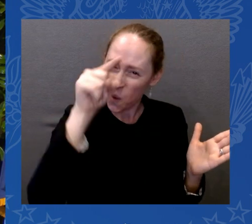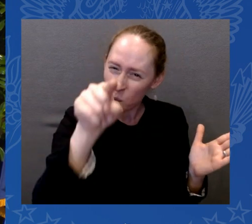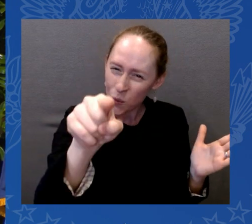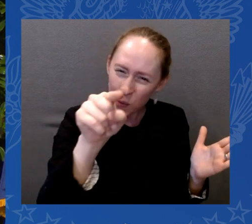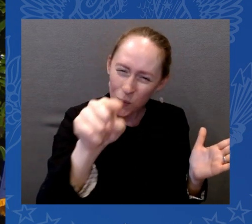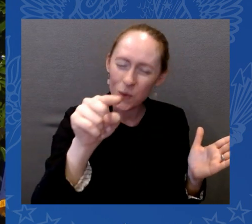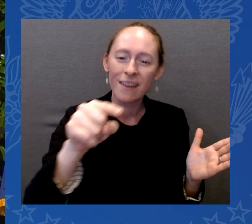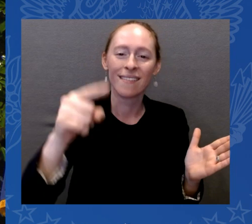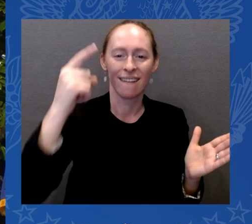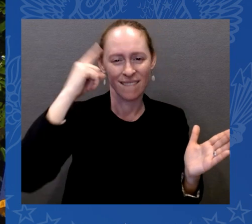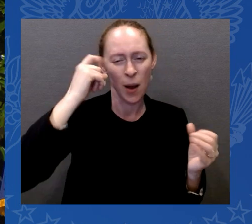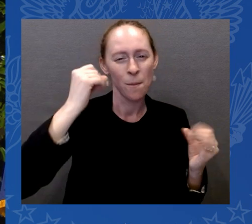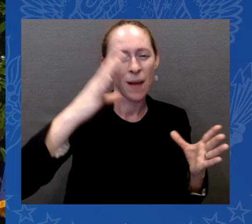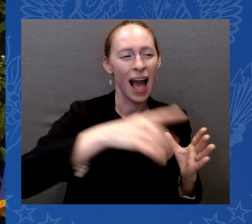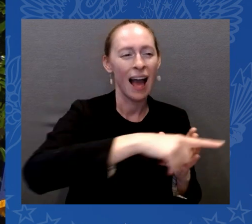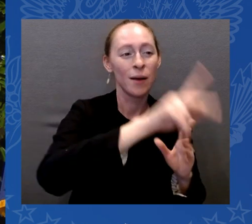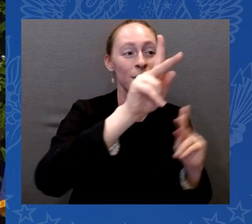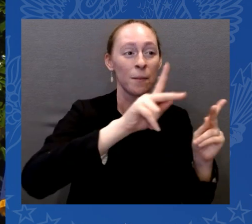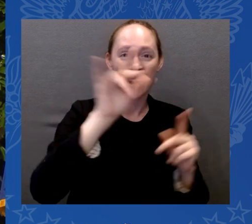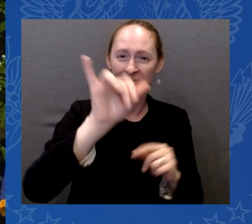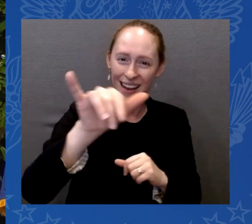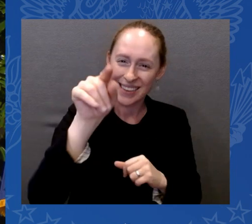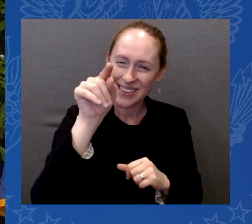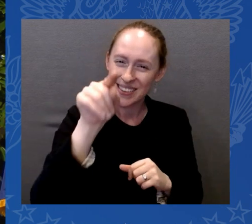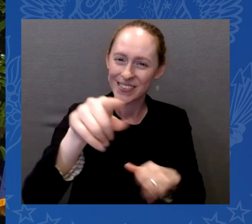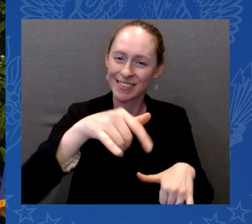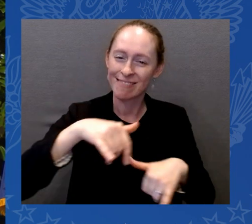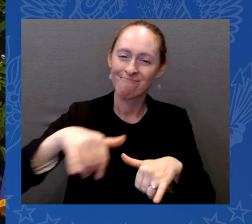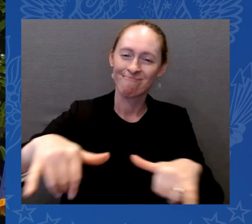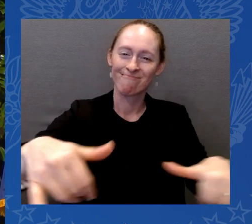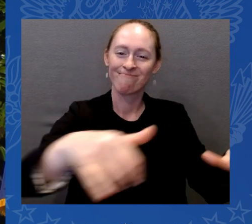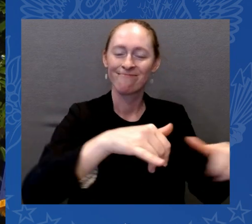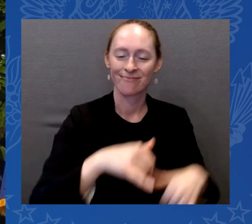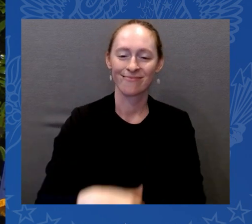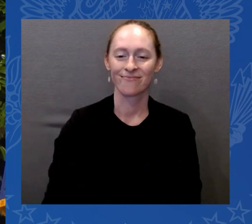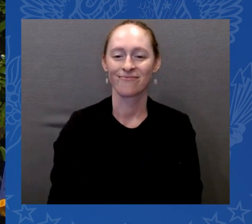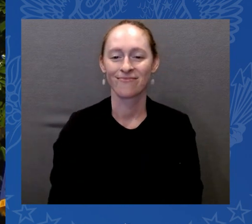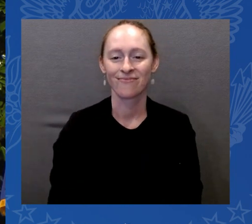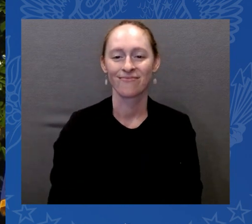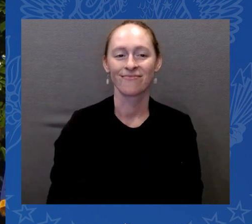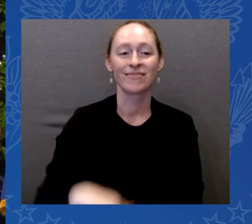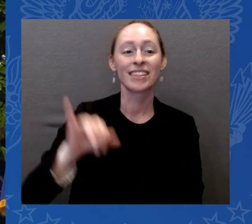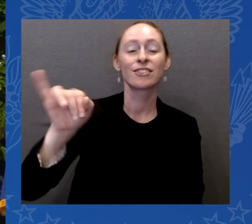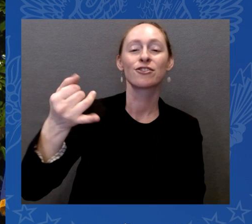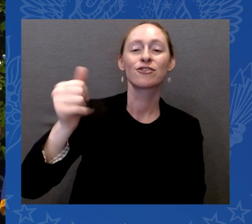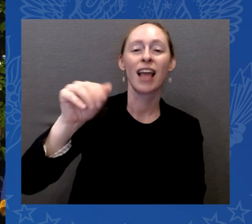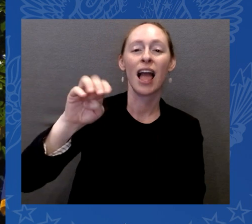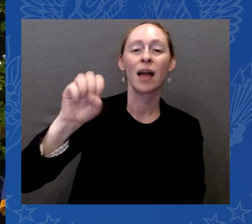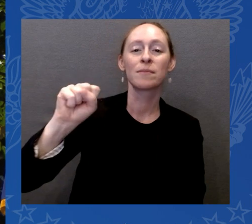And how about James Taylor, a voice that heals our soul and unites a nation. And a good friend.